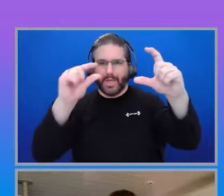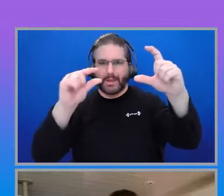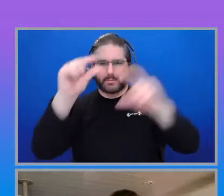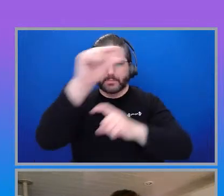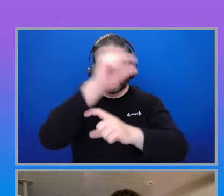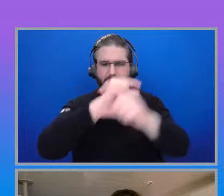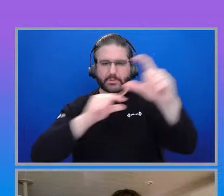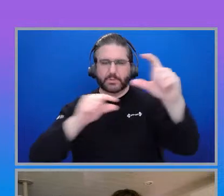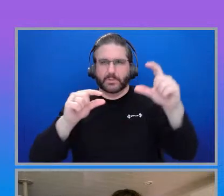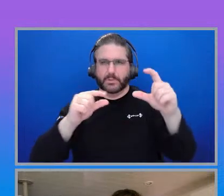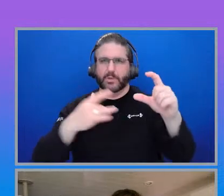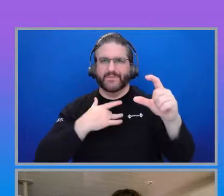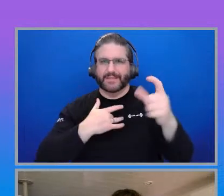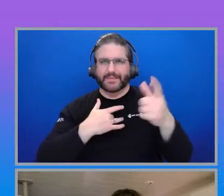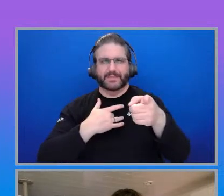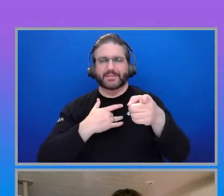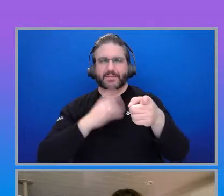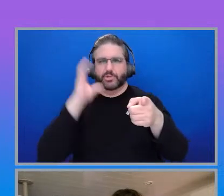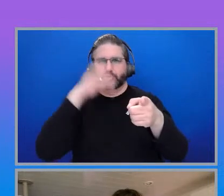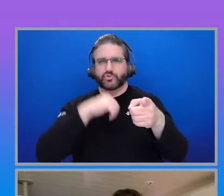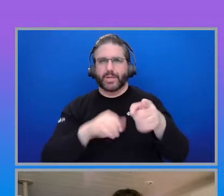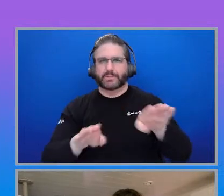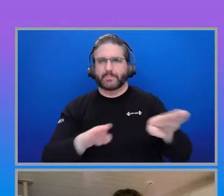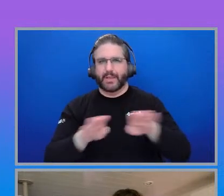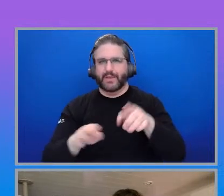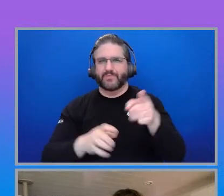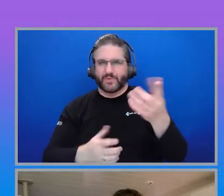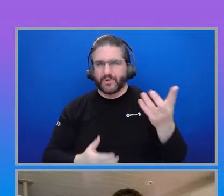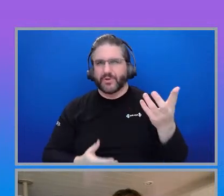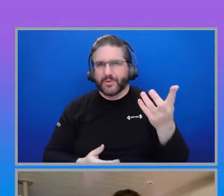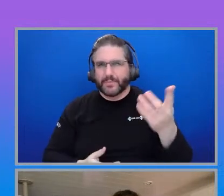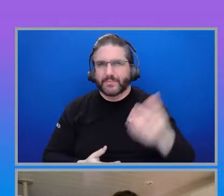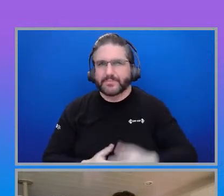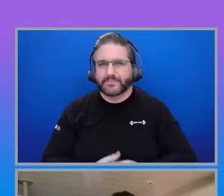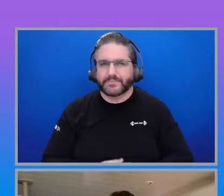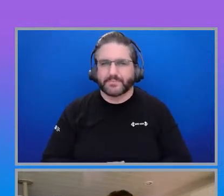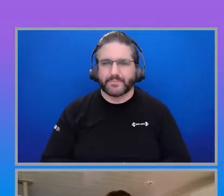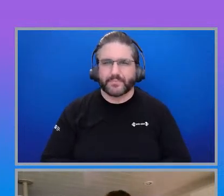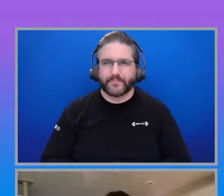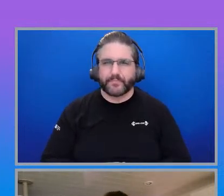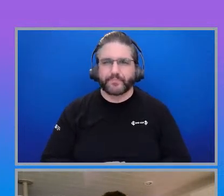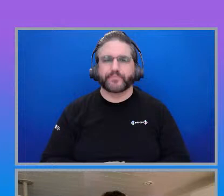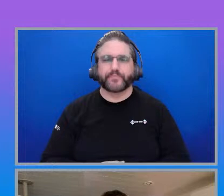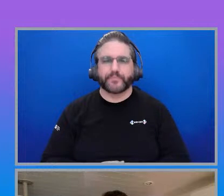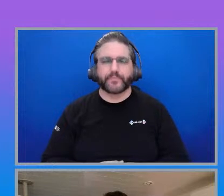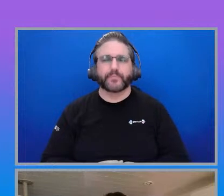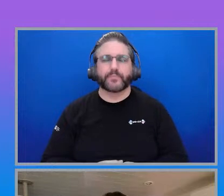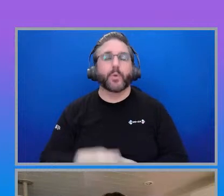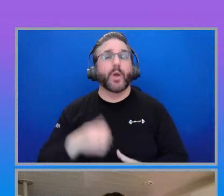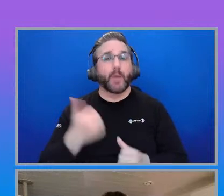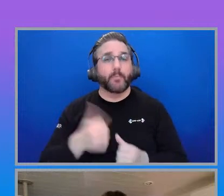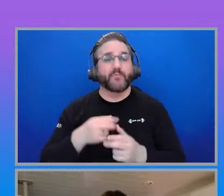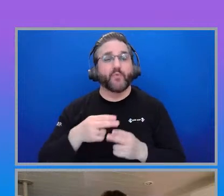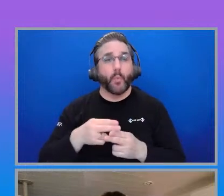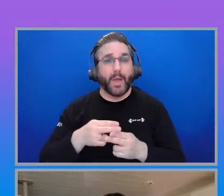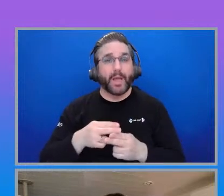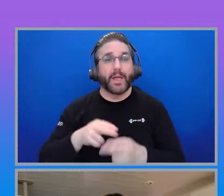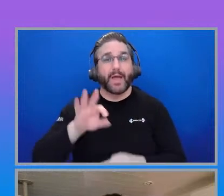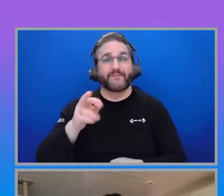small items. You get this kind of strange behavior. Now, for a